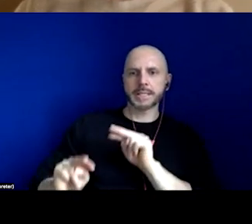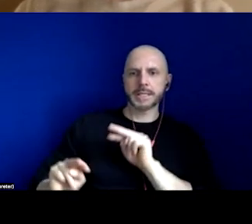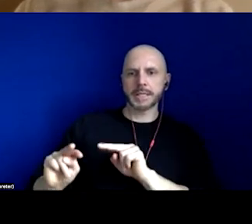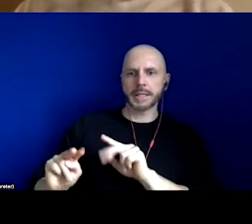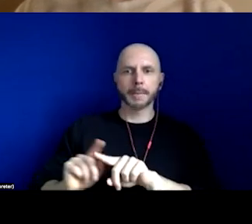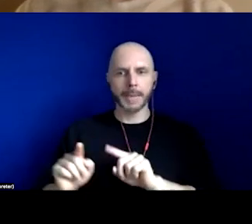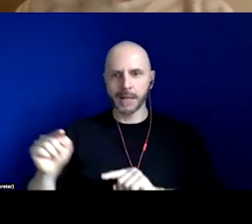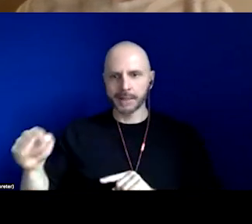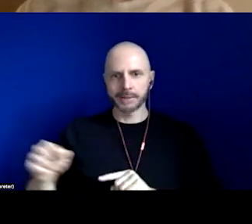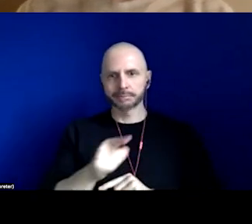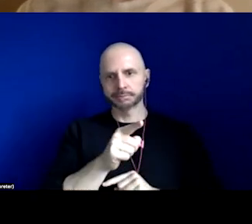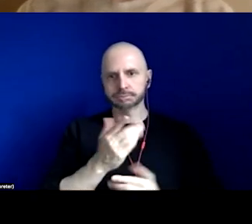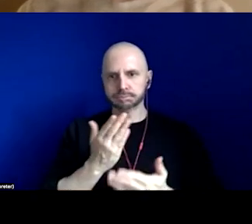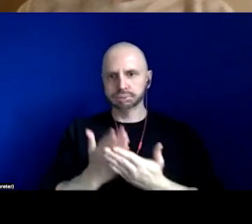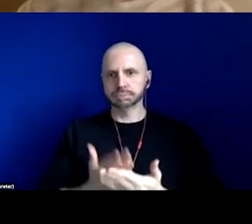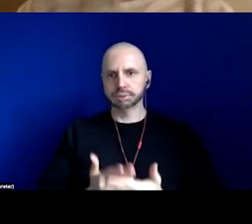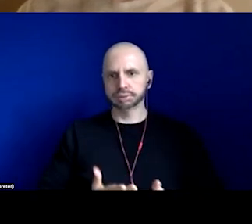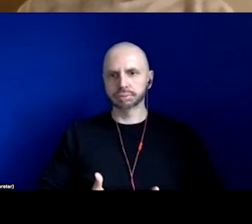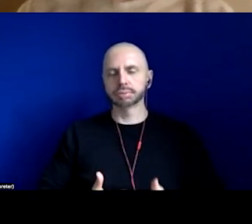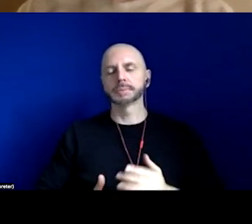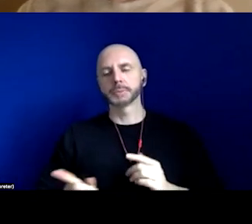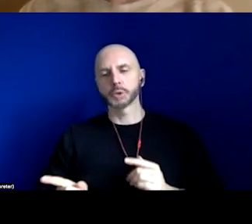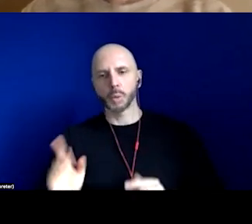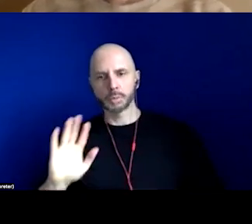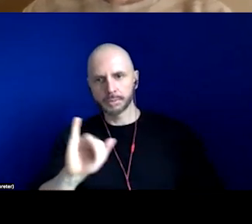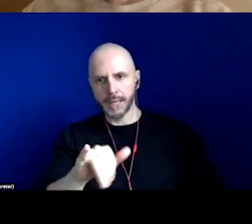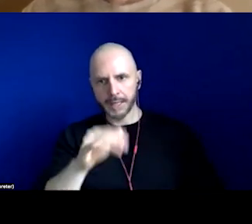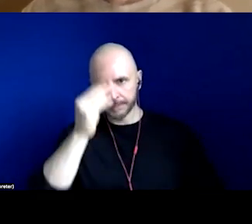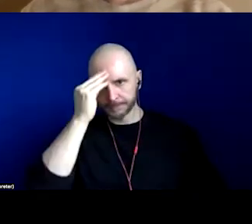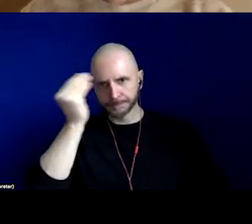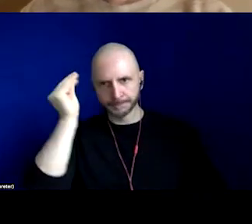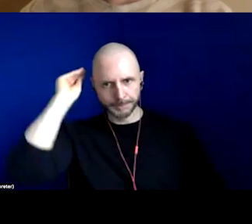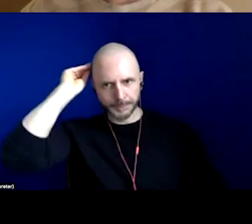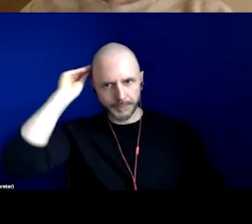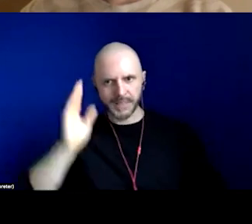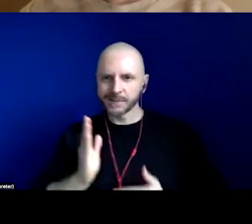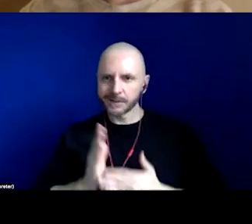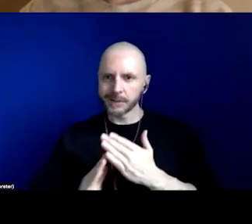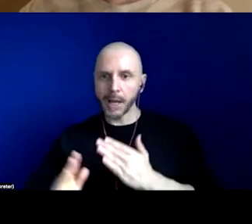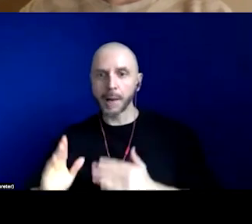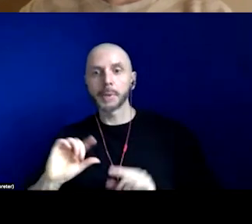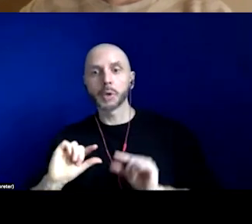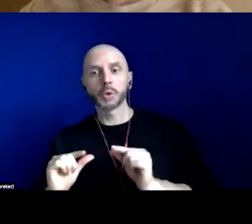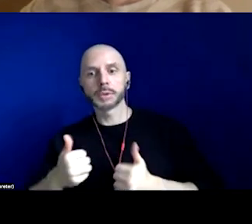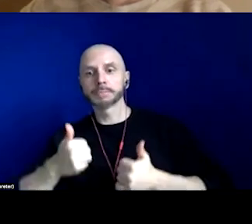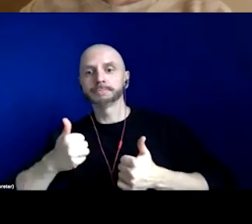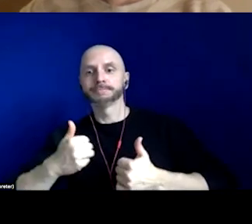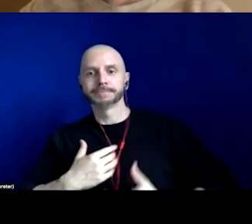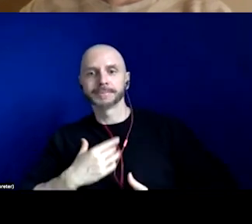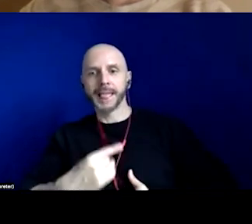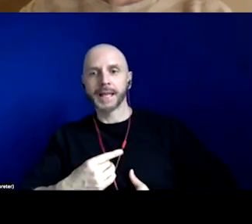Towards our three steps in the approach that I discussed earlier, productivity, accuracy and